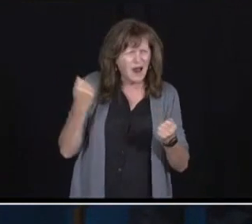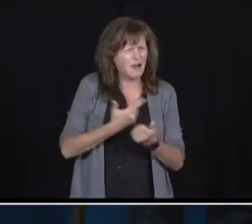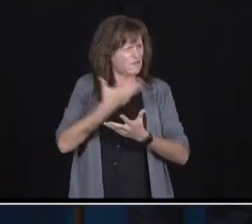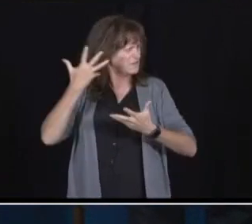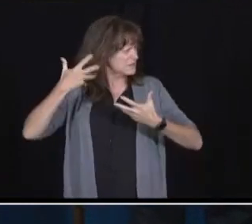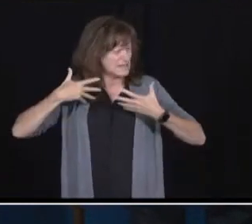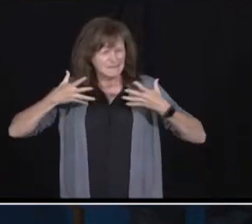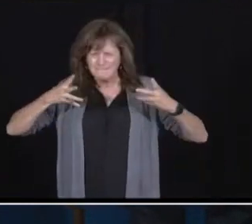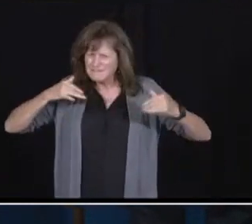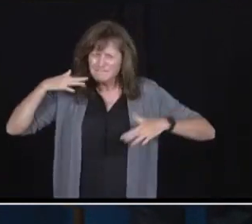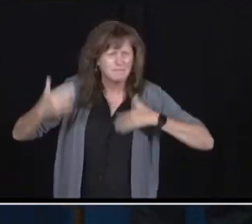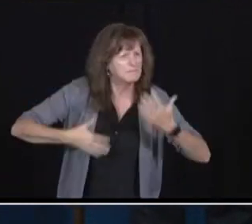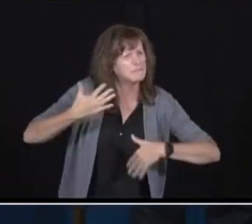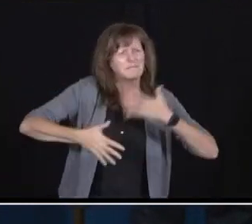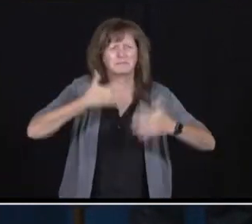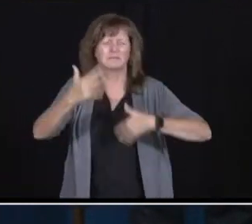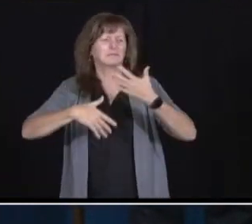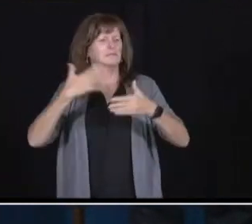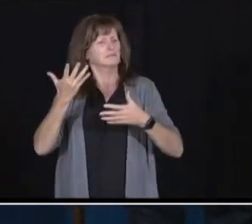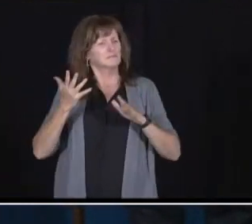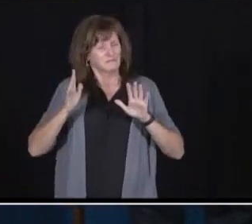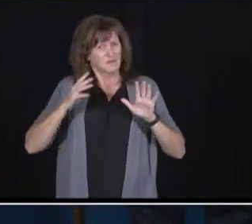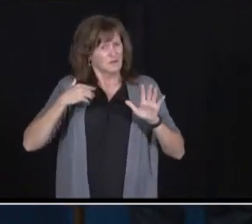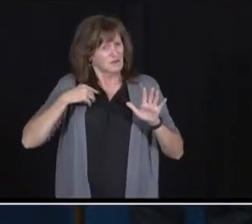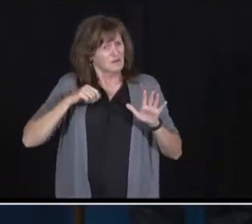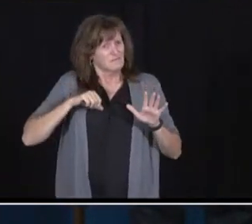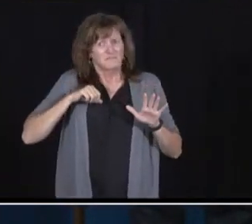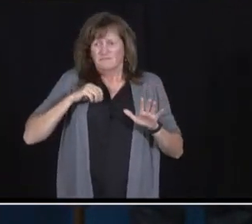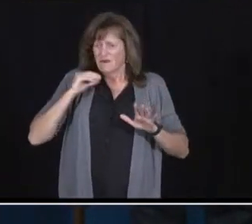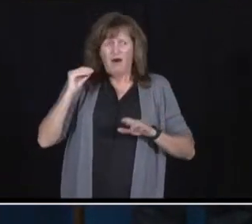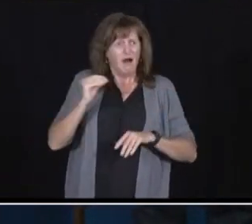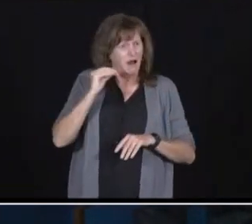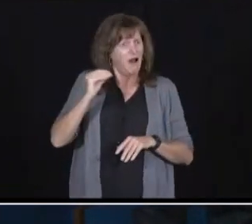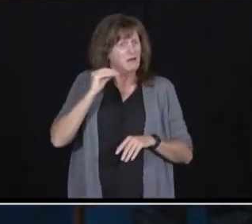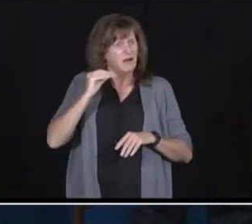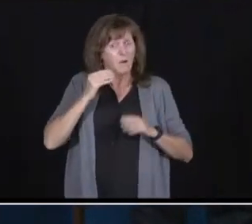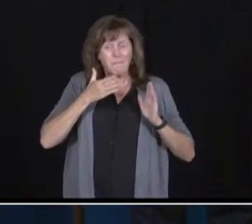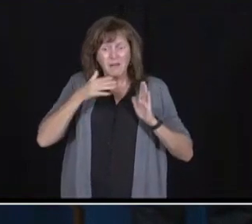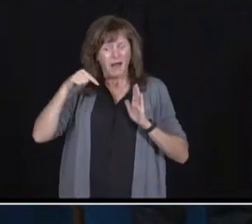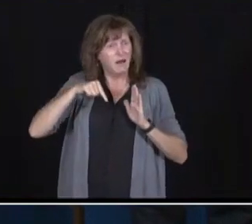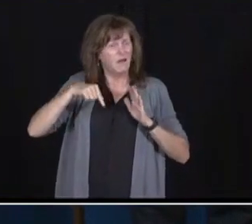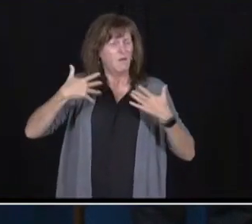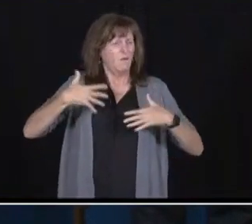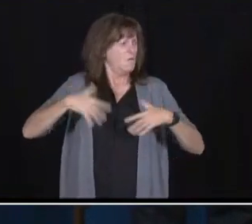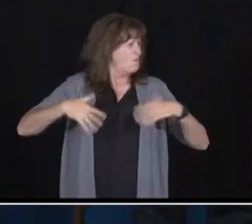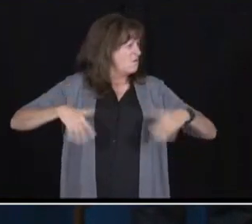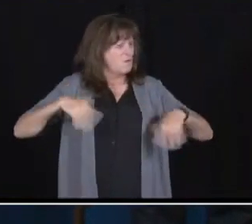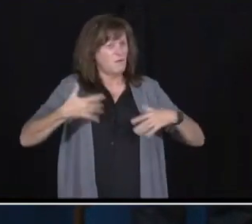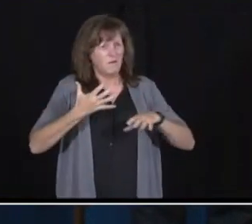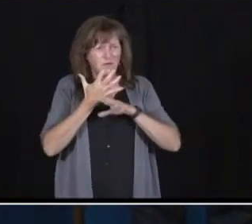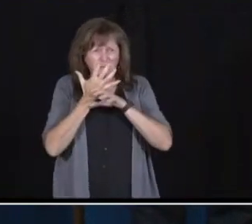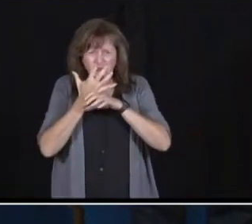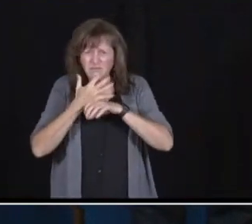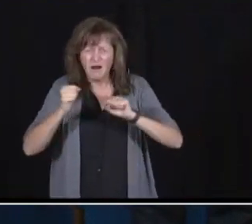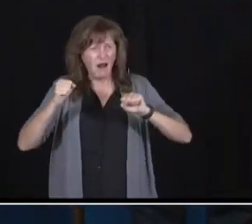We have taken every step possible. And I am proud that Ontario has the safest, most cautious plan in the entire country right now.